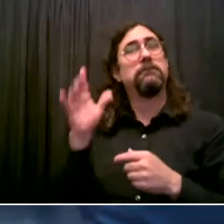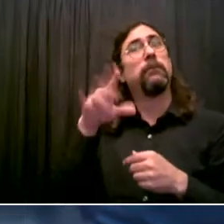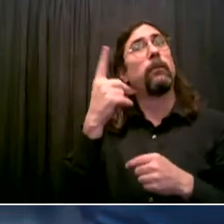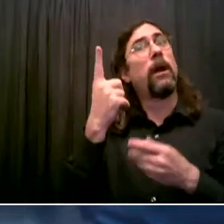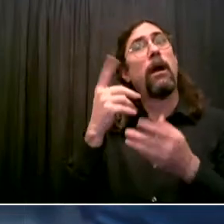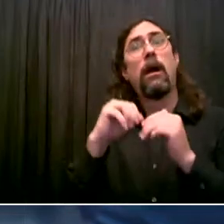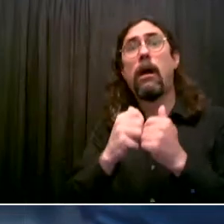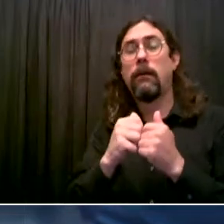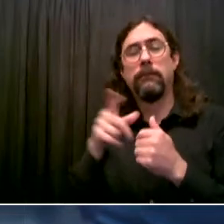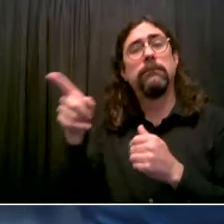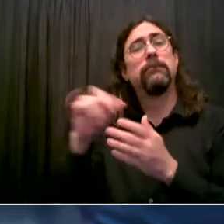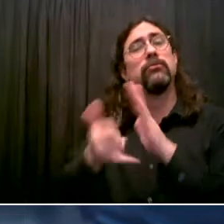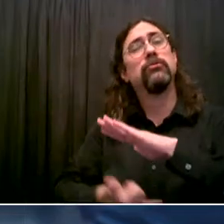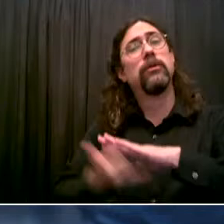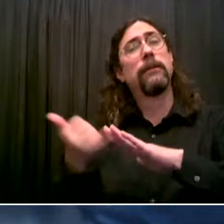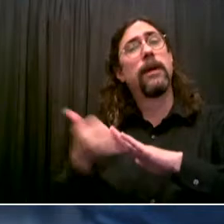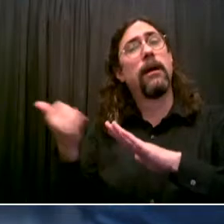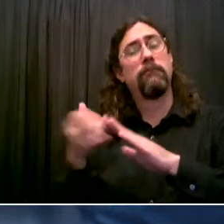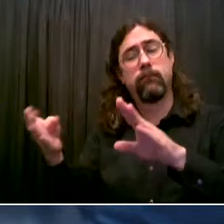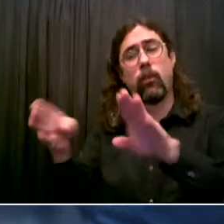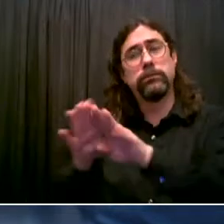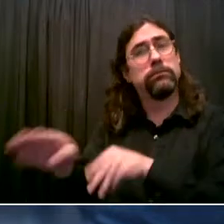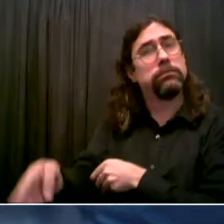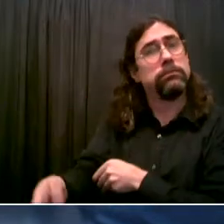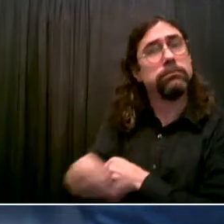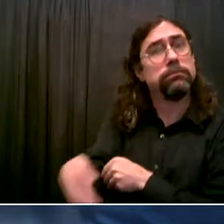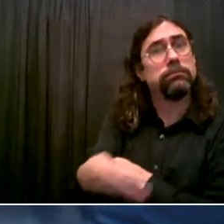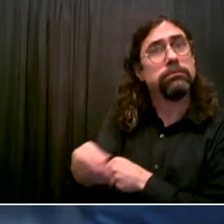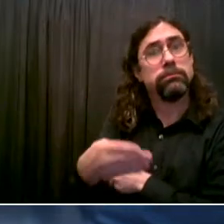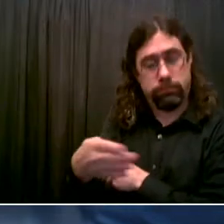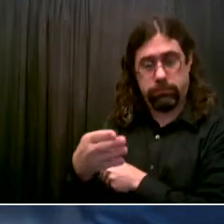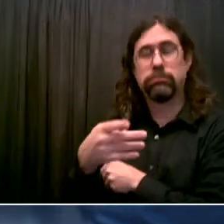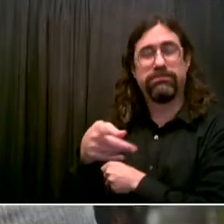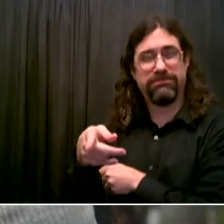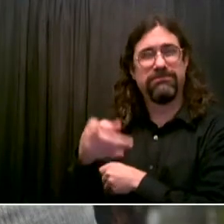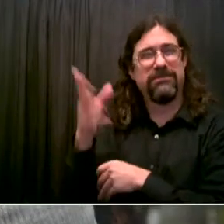IS MORE WE HAVE TO DO. WE EVEN SOUGHT IN THE SUBWAYS REAL SUCCESS AS THE SUBWSAY